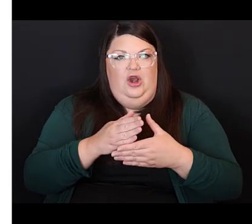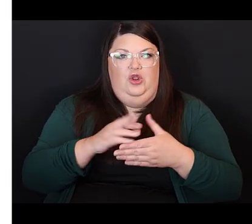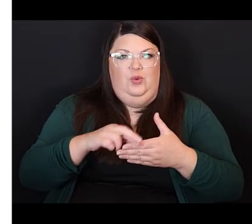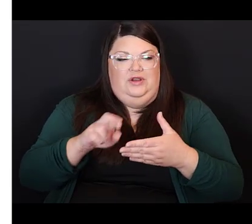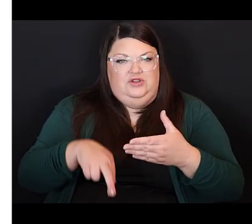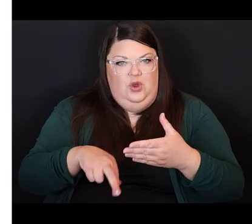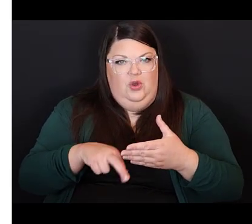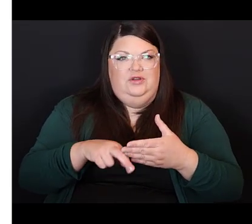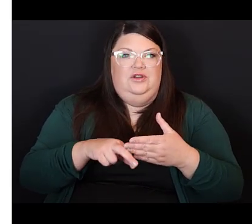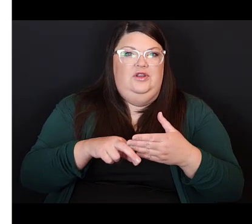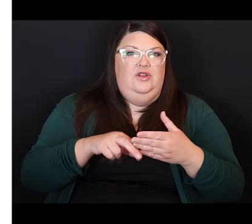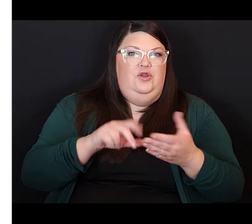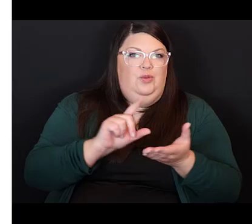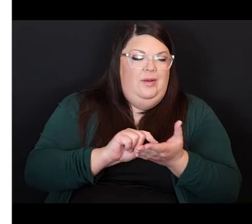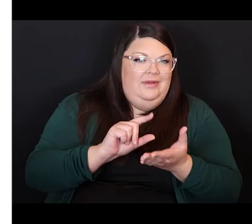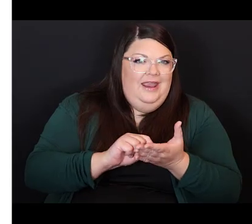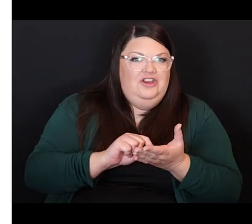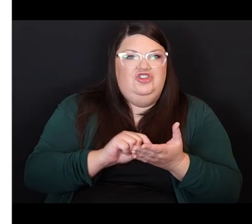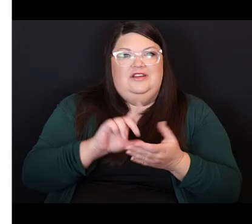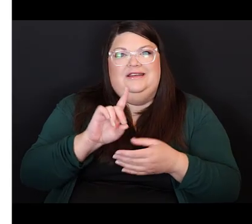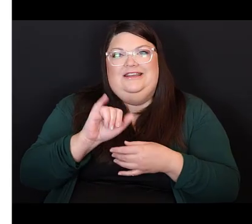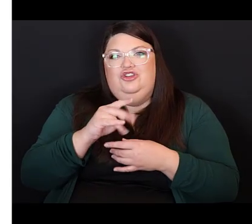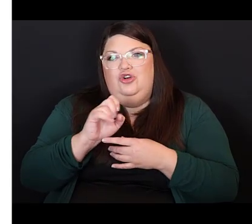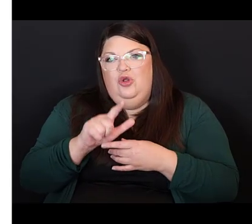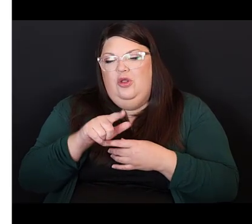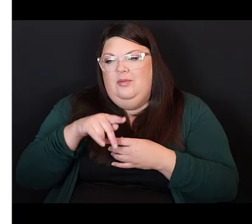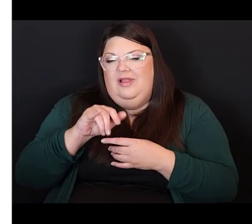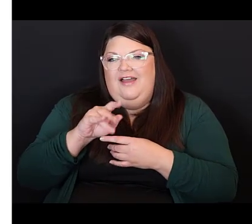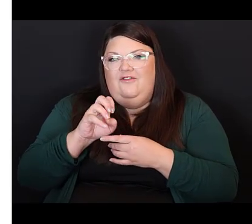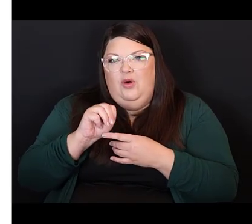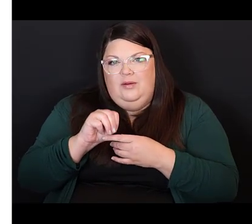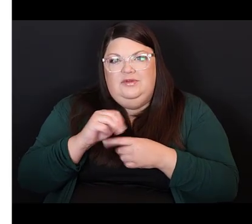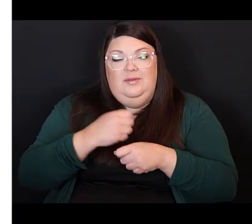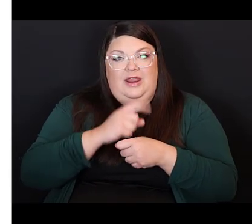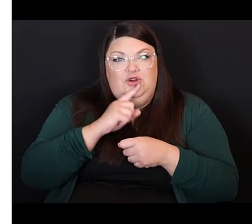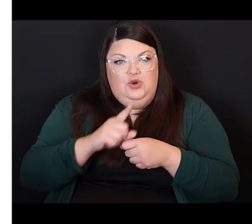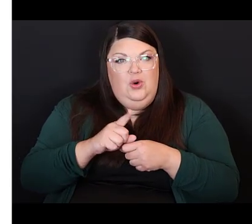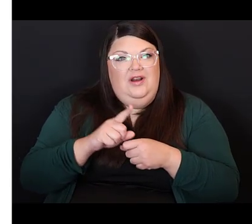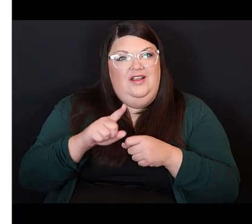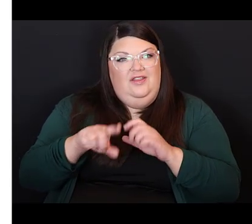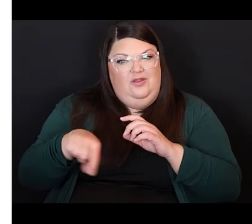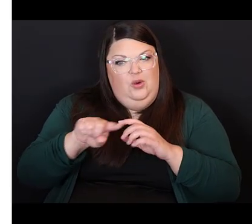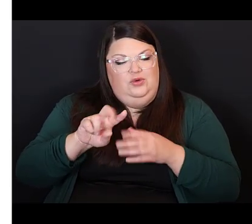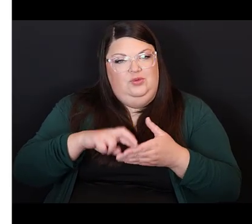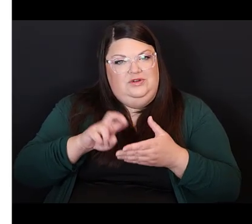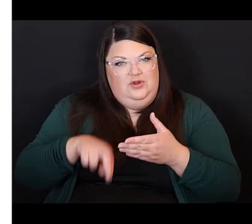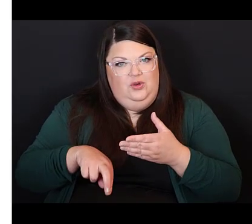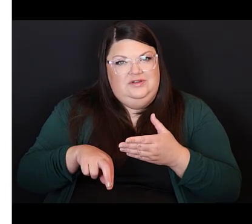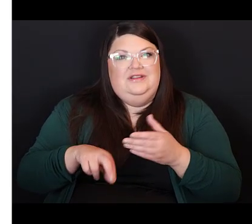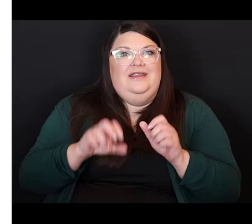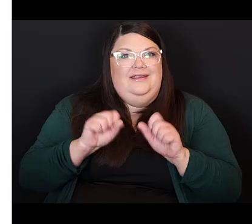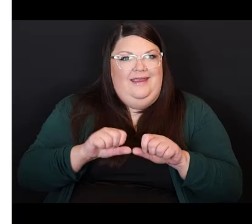presentations, and digital platforms—ensuring that findings are accessible and actionable.